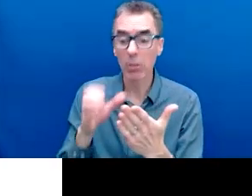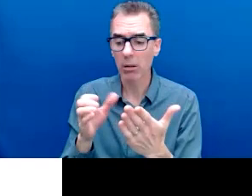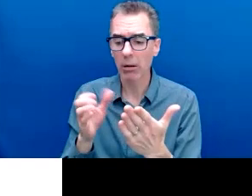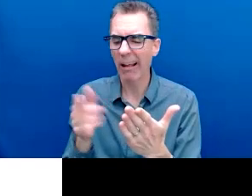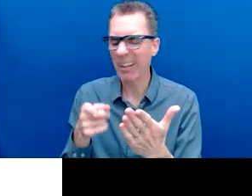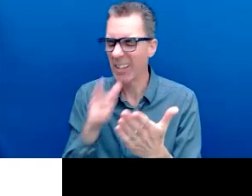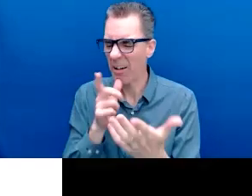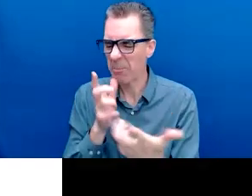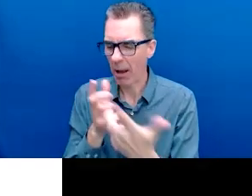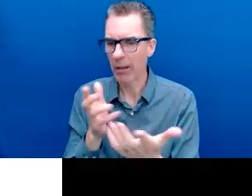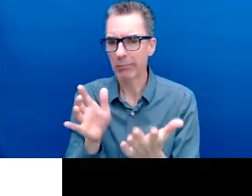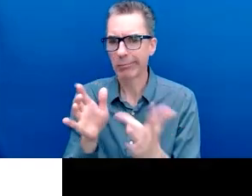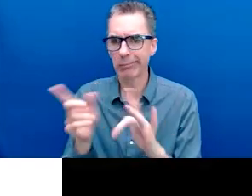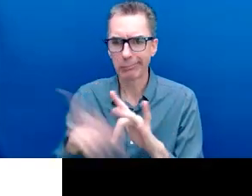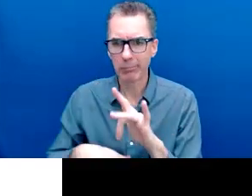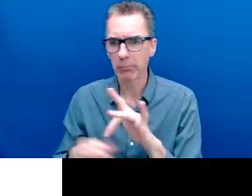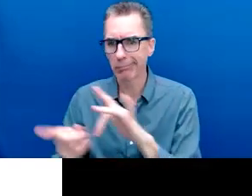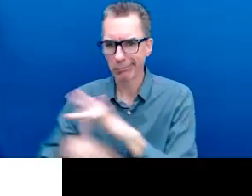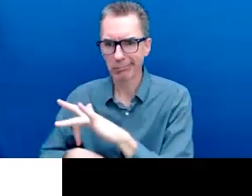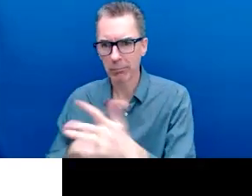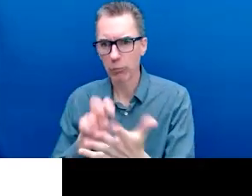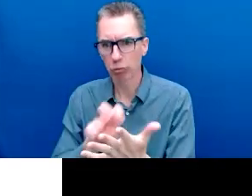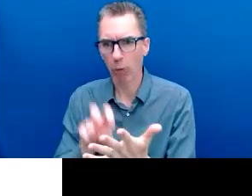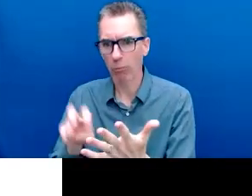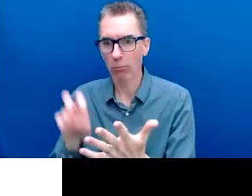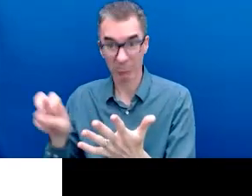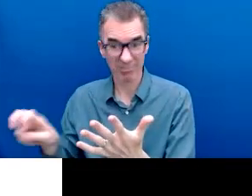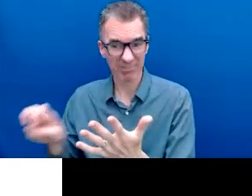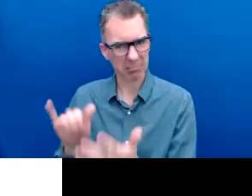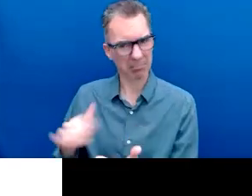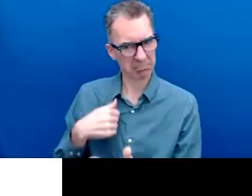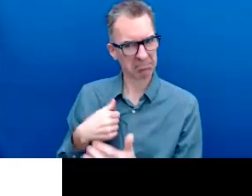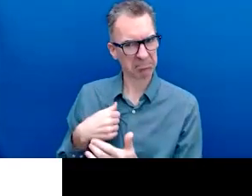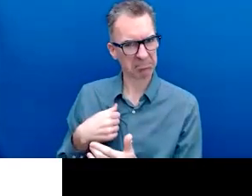And, you know, as my, teaching career, you know, went forward,